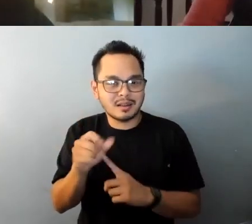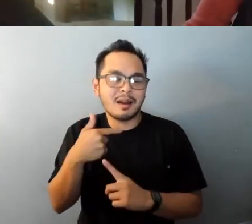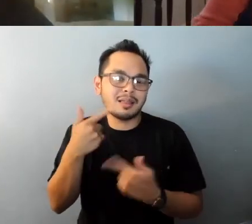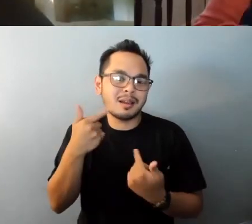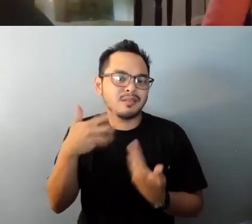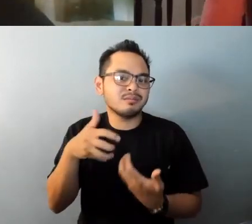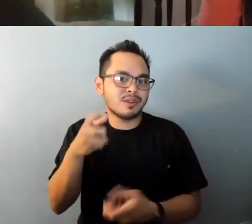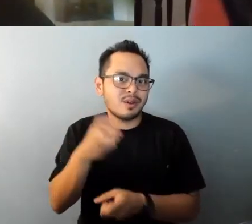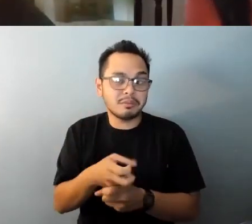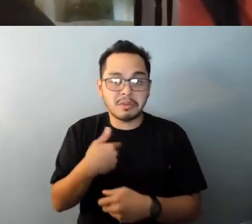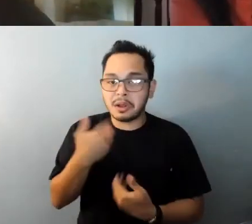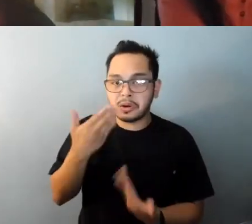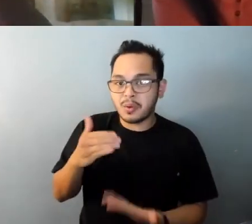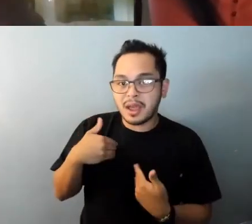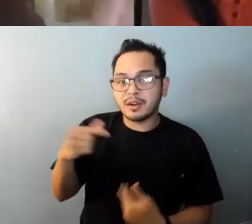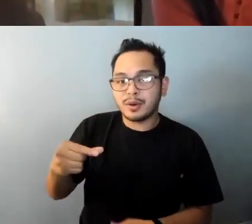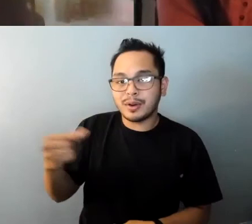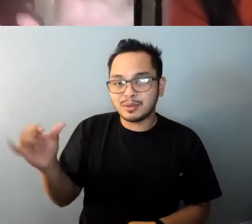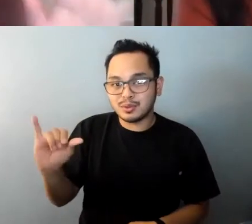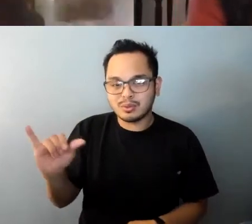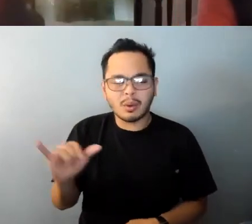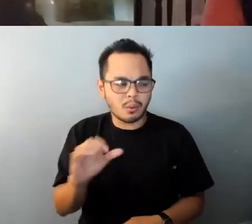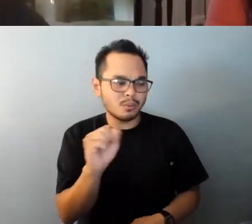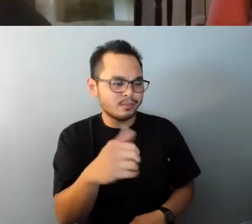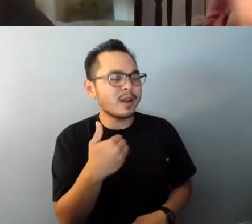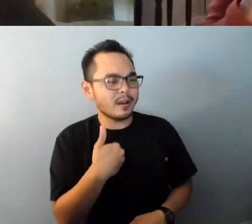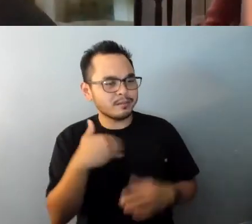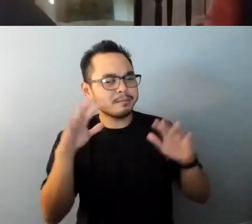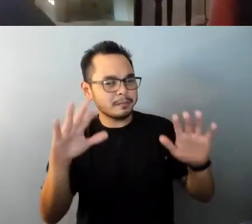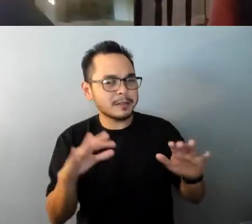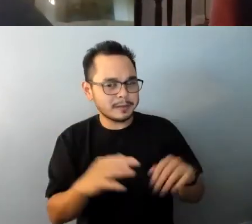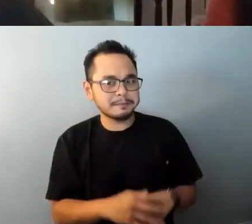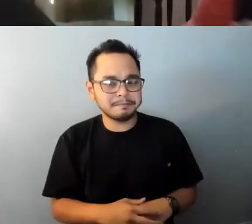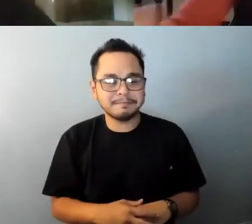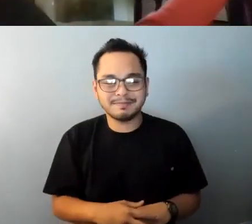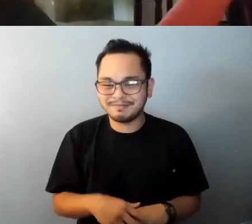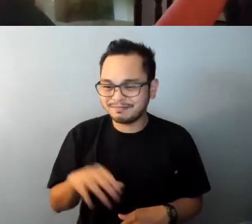were Gatsby once after you check it out. The great Gatsby ones are amazing!